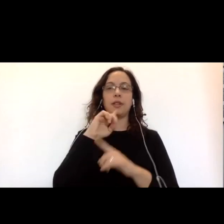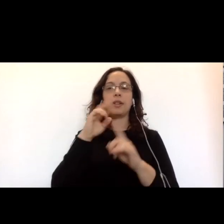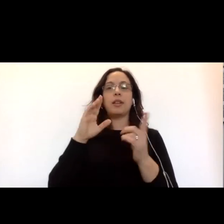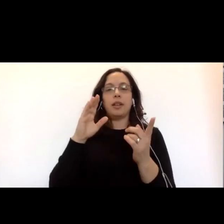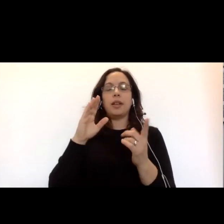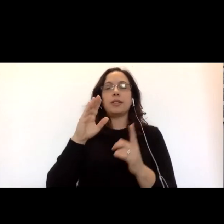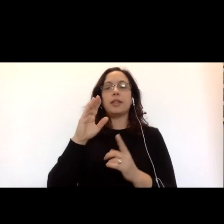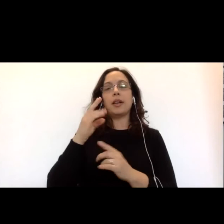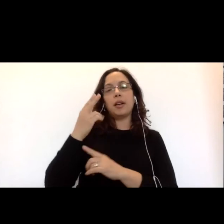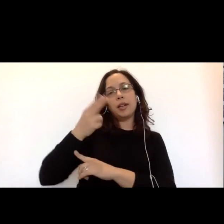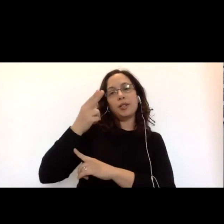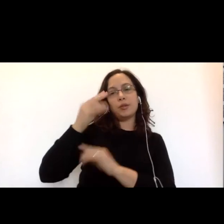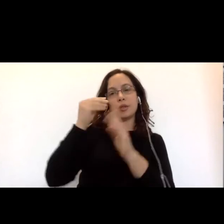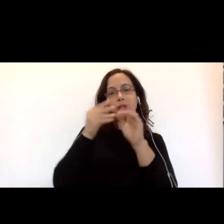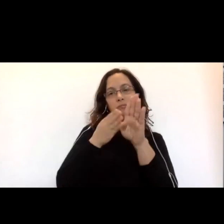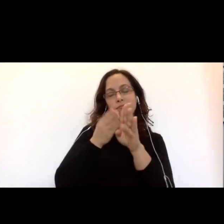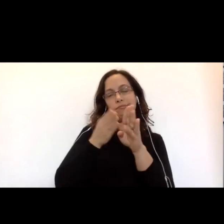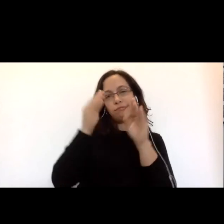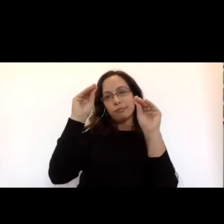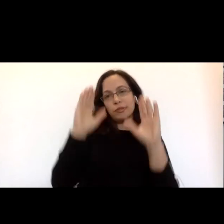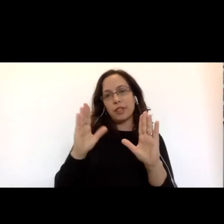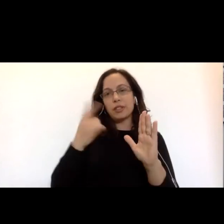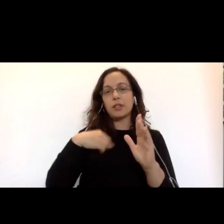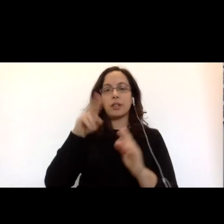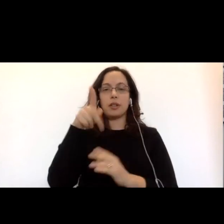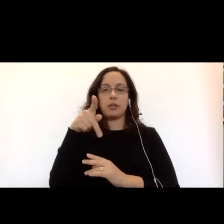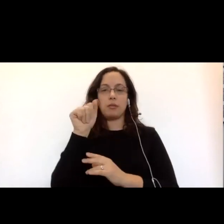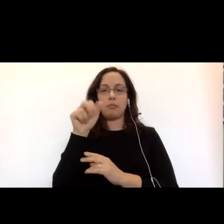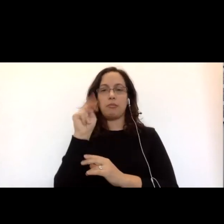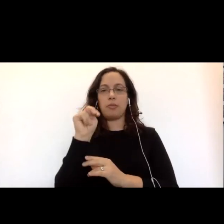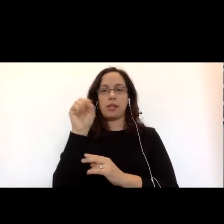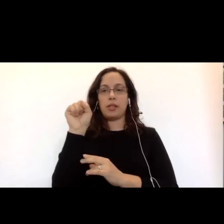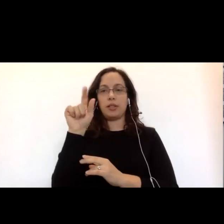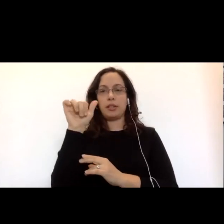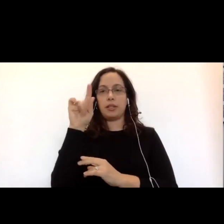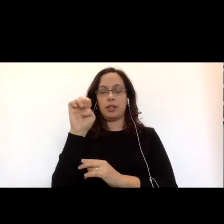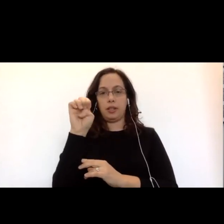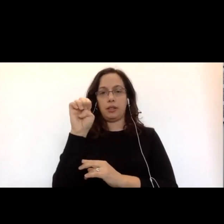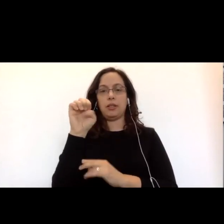at Penn State University uh to talk to us about her recent book,